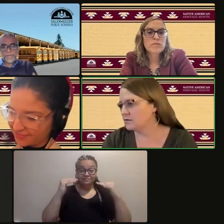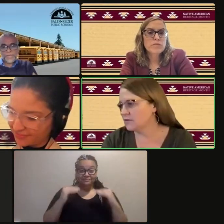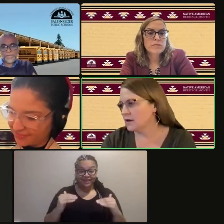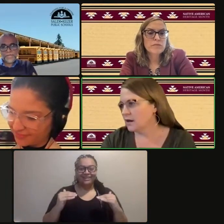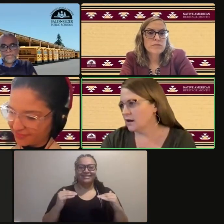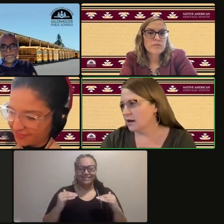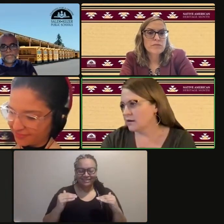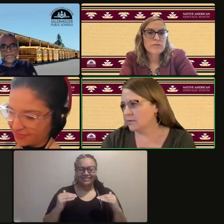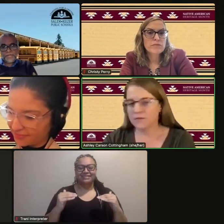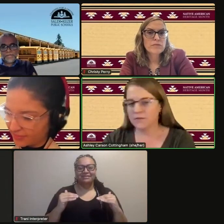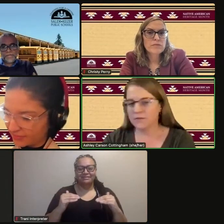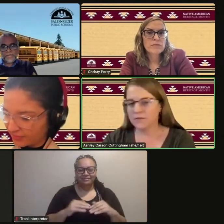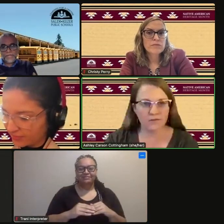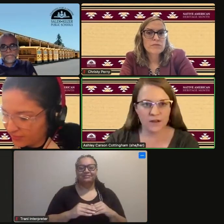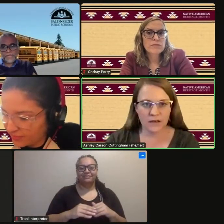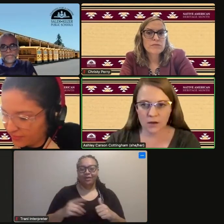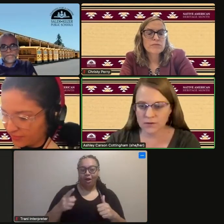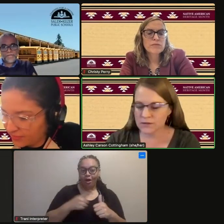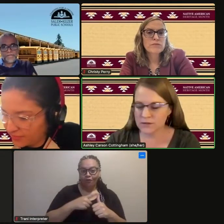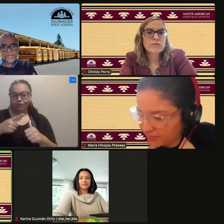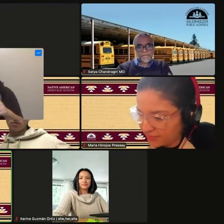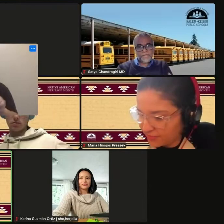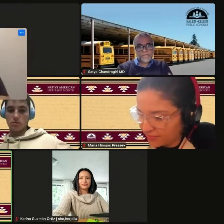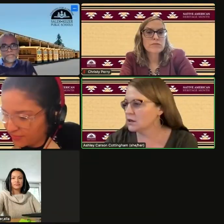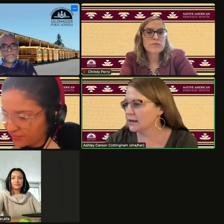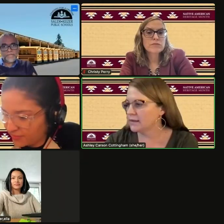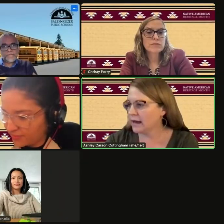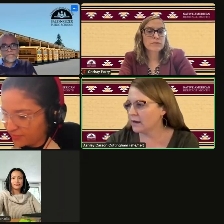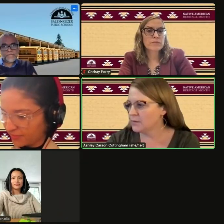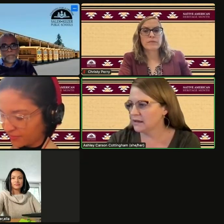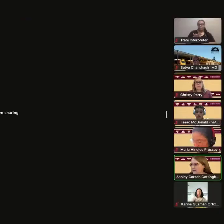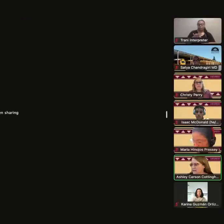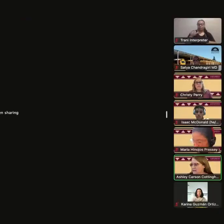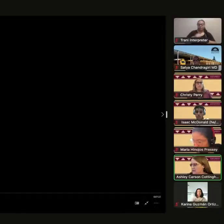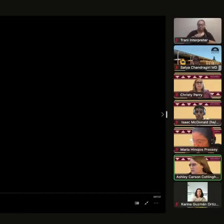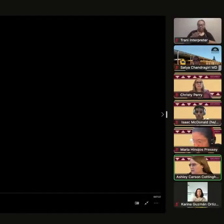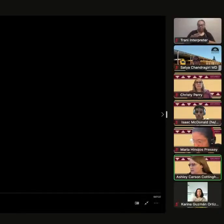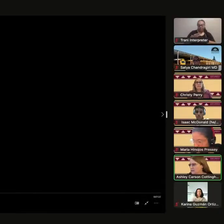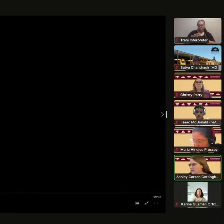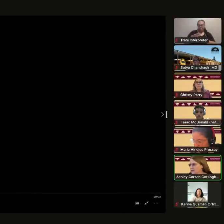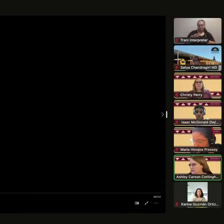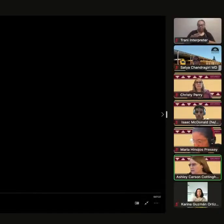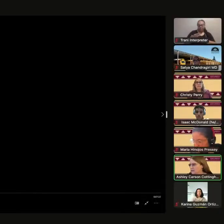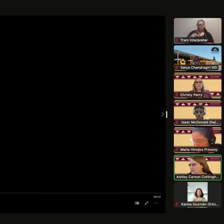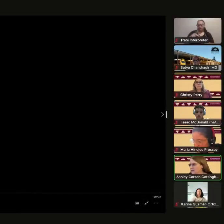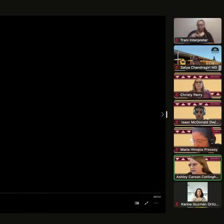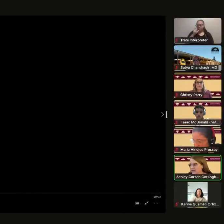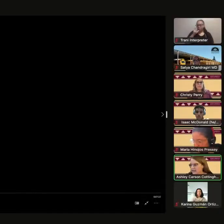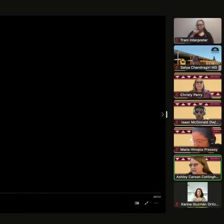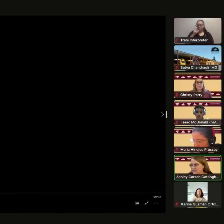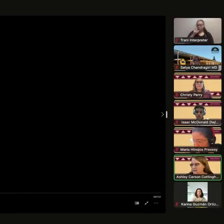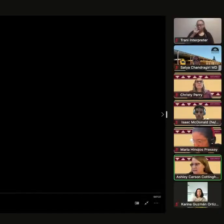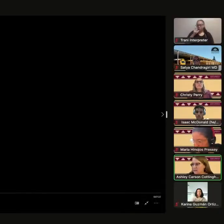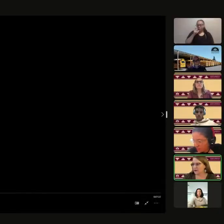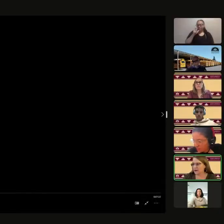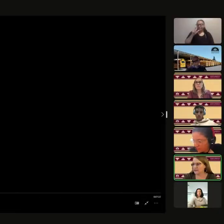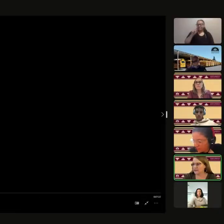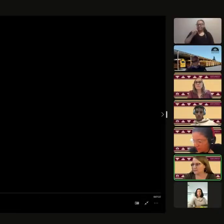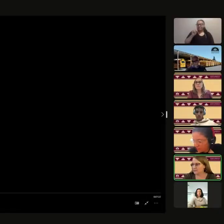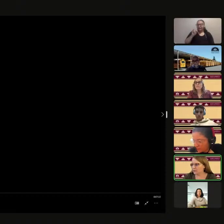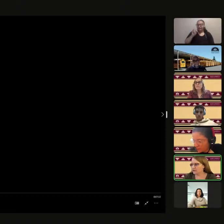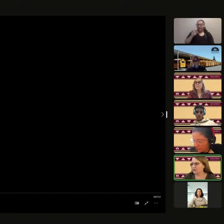THANKS FOR BEING HERE.